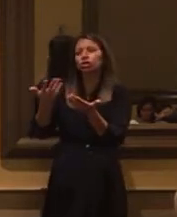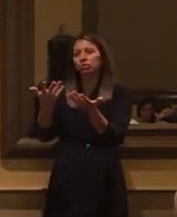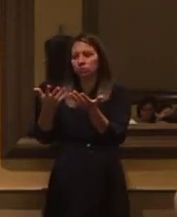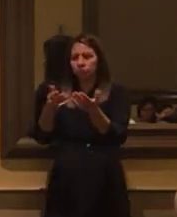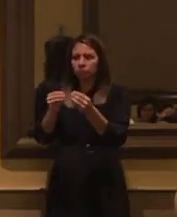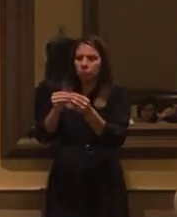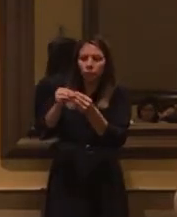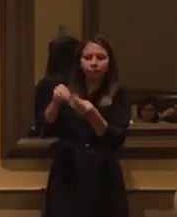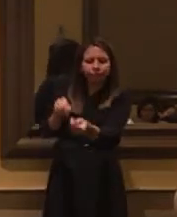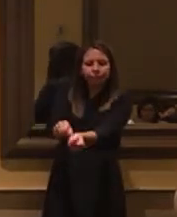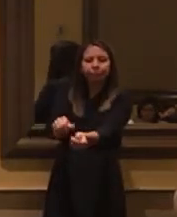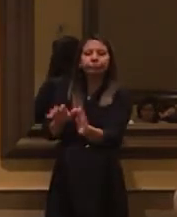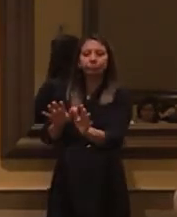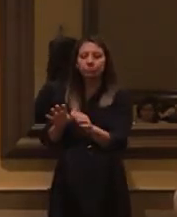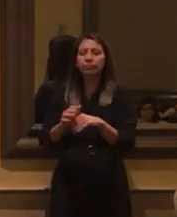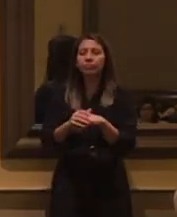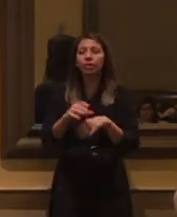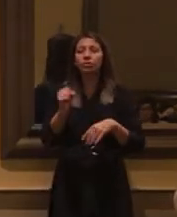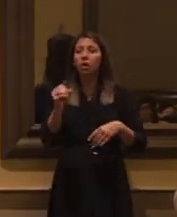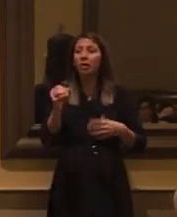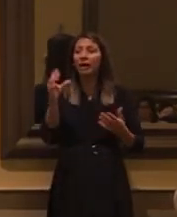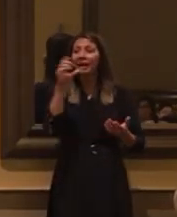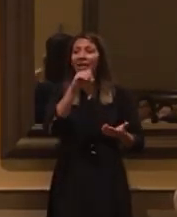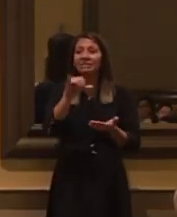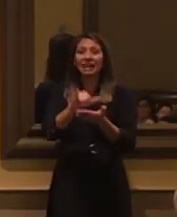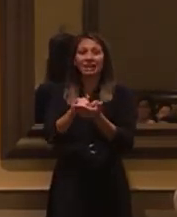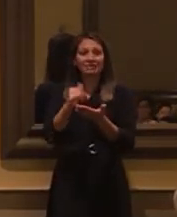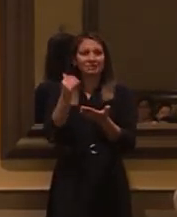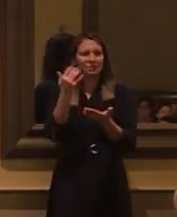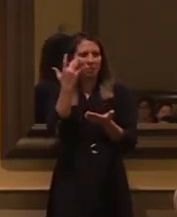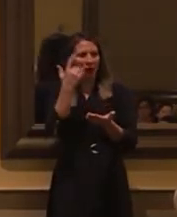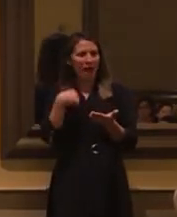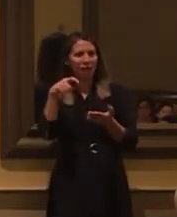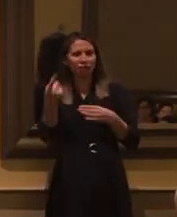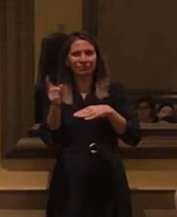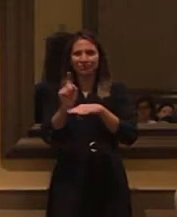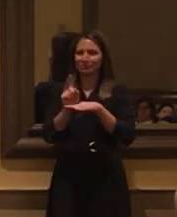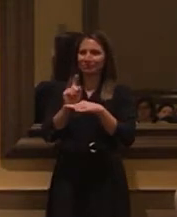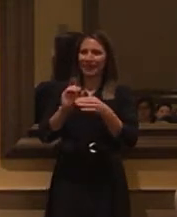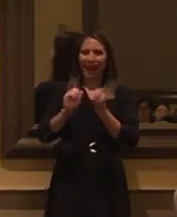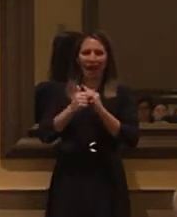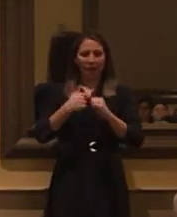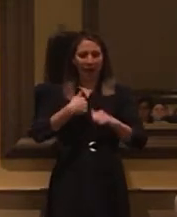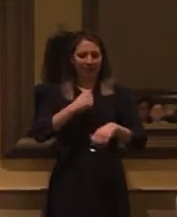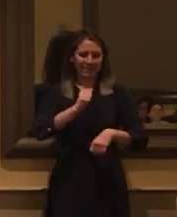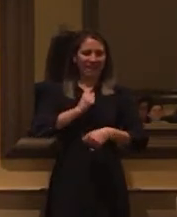And so I guess that's what I'm up here to talk about: how I self-advocate for myself.